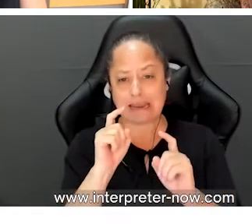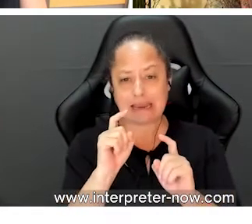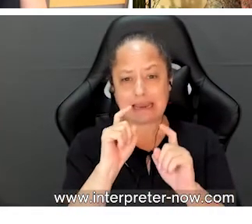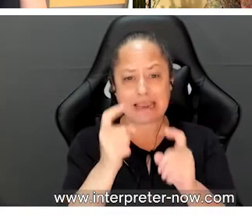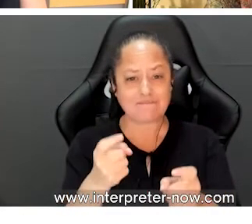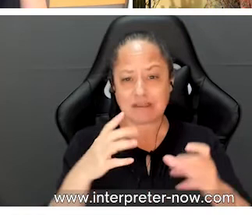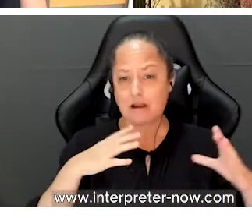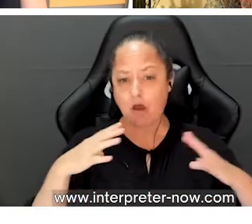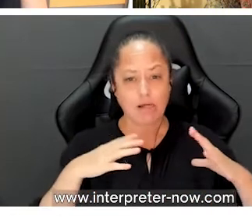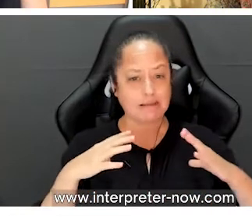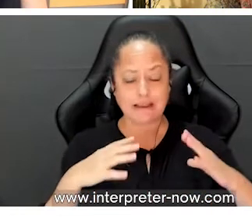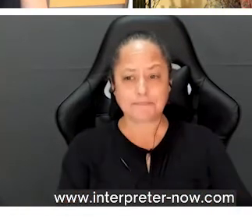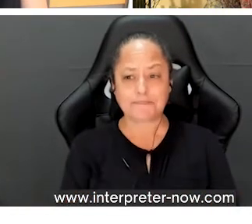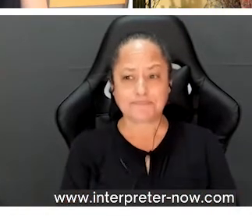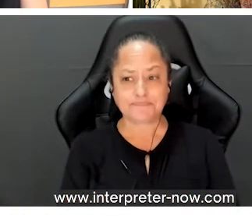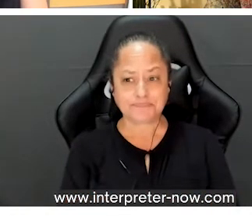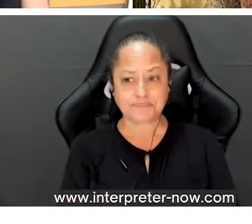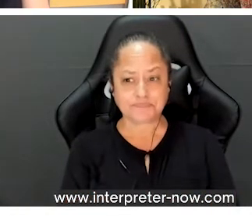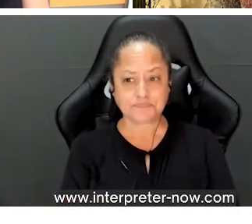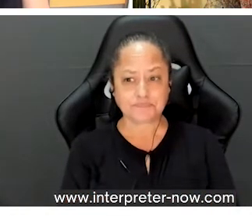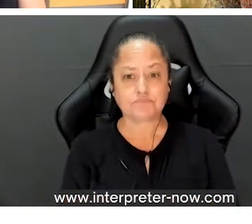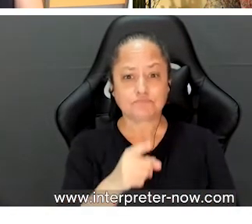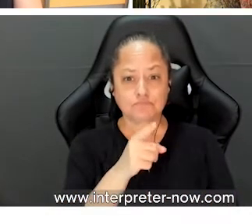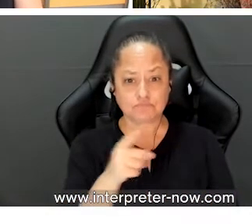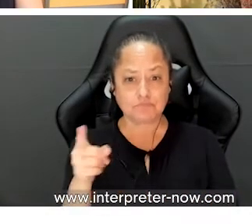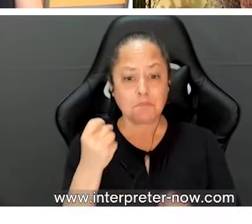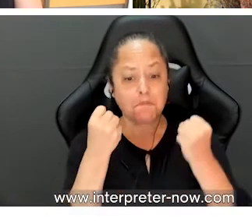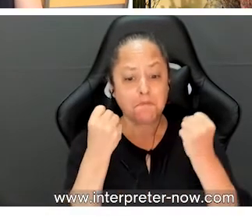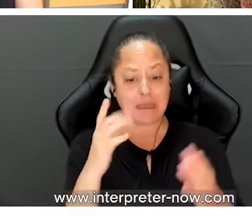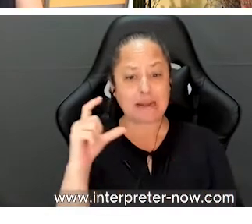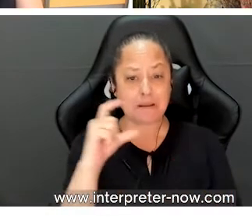There are many Muslims who do not participate in Christmas, for instance.